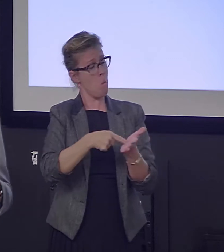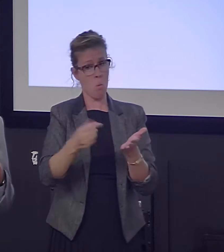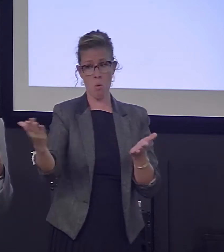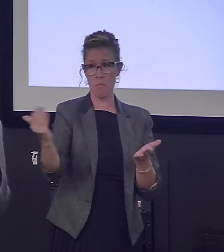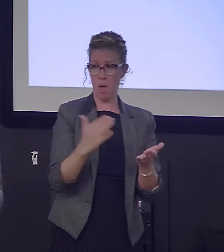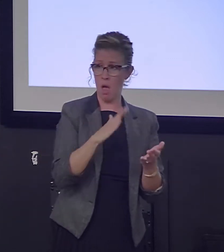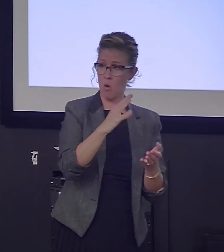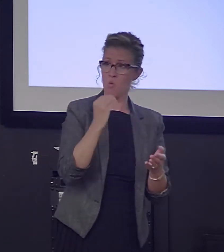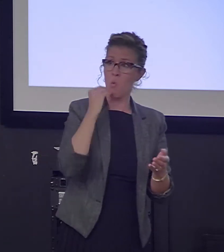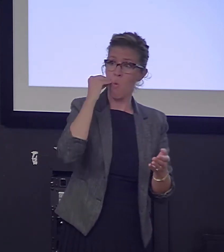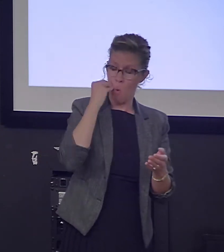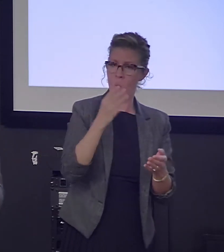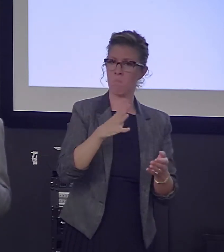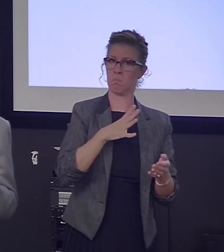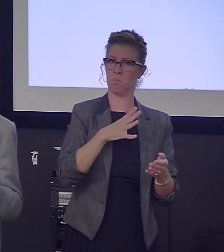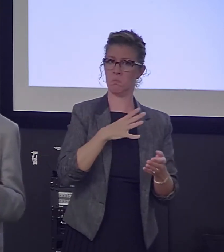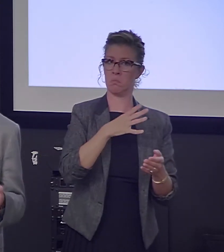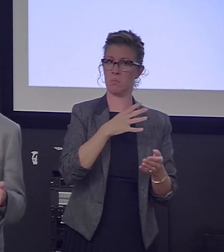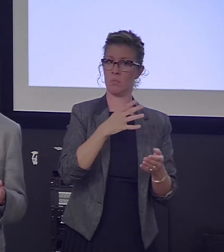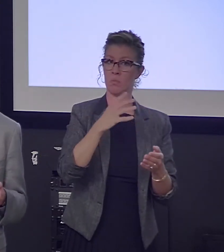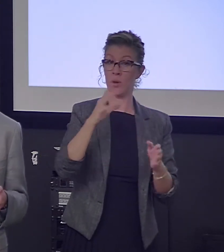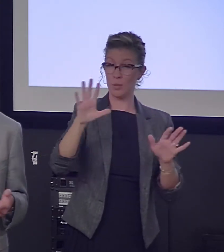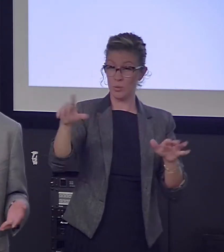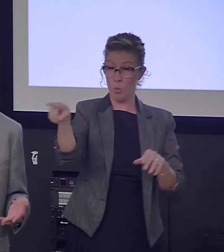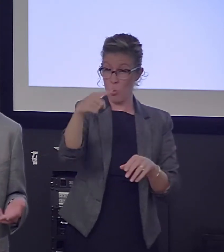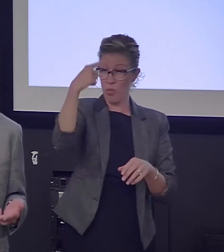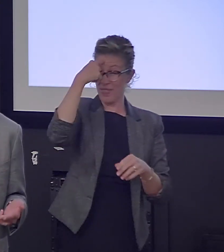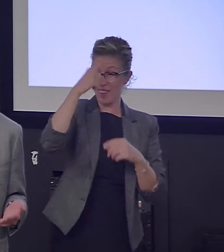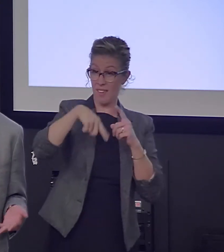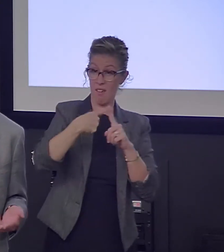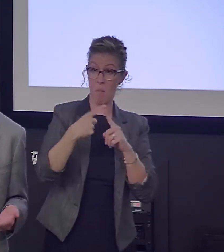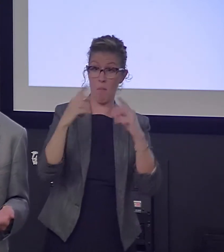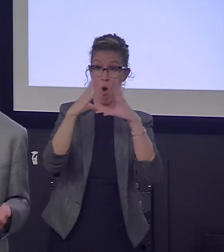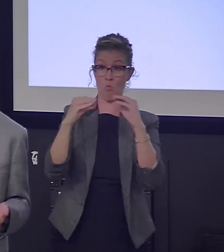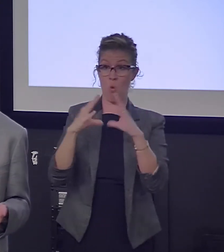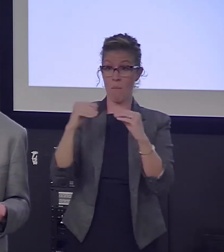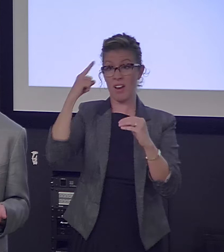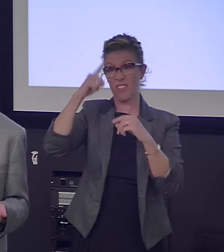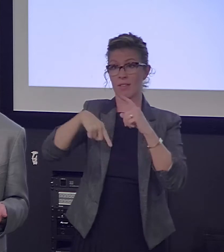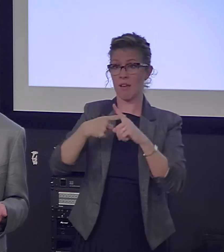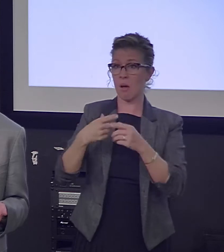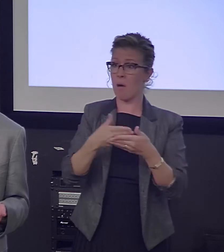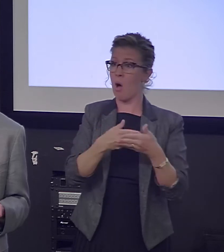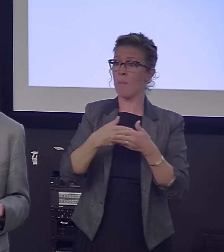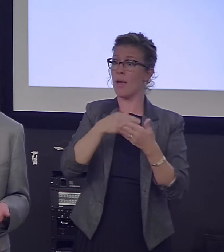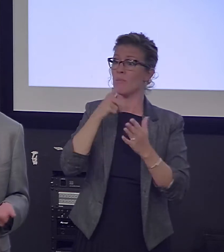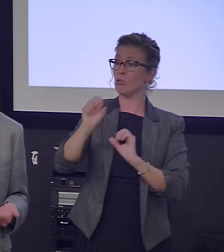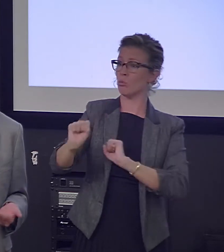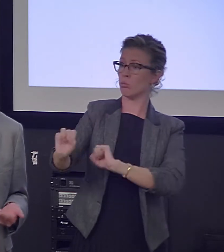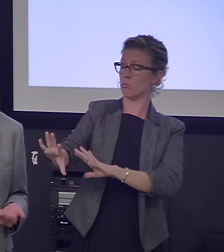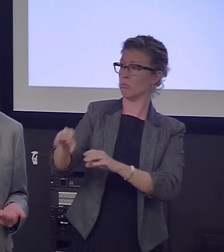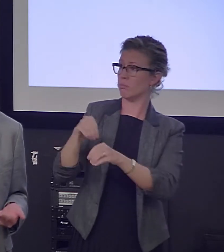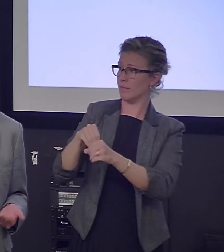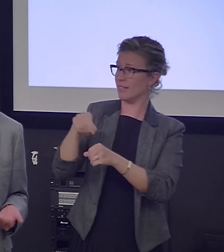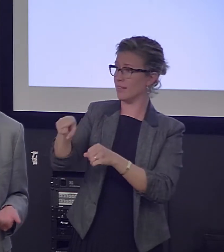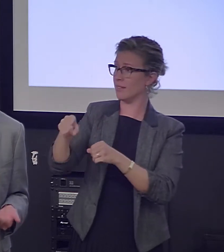So when we think about children, at least in Romania who were living in institutions, we often called them orphans.